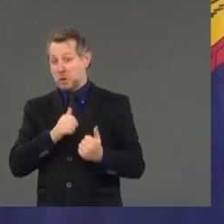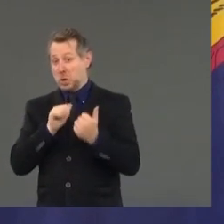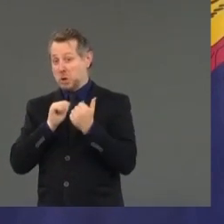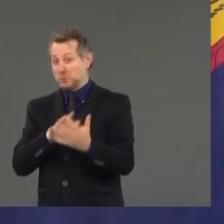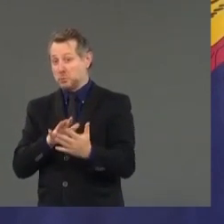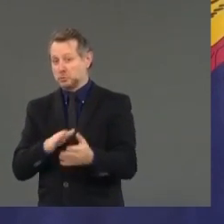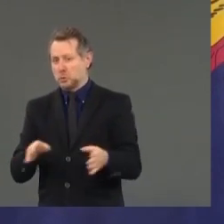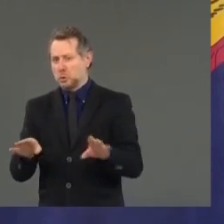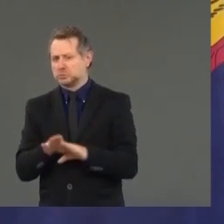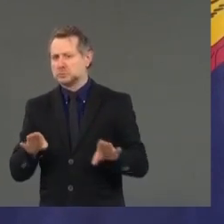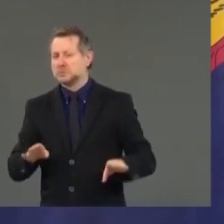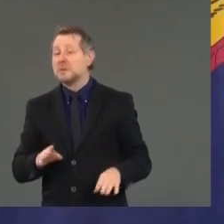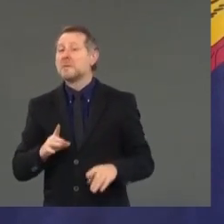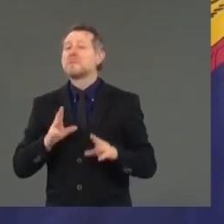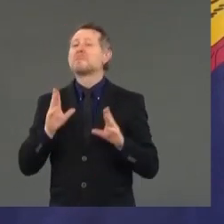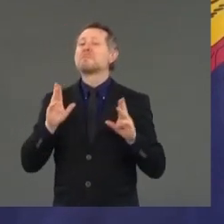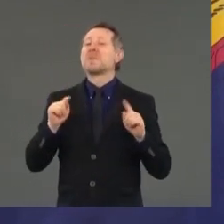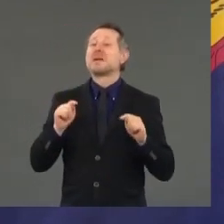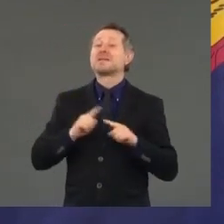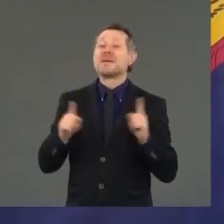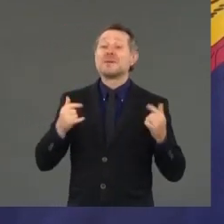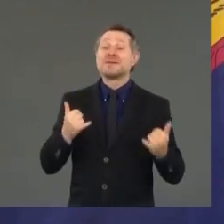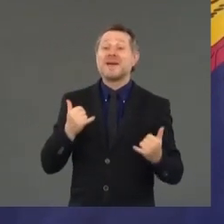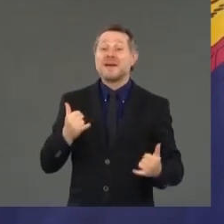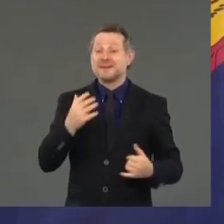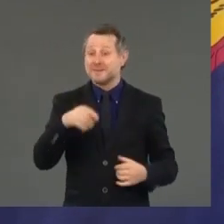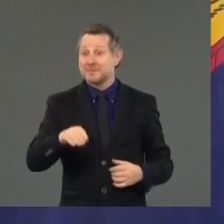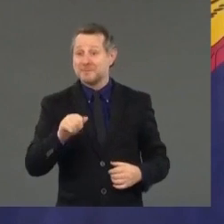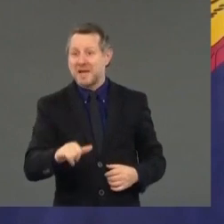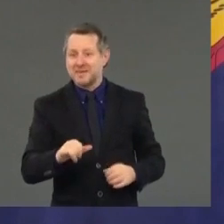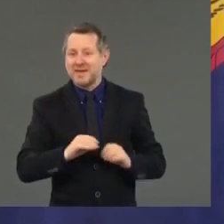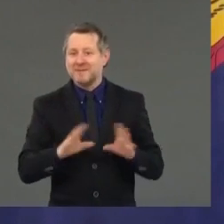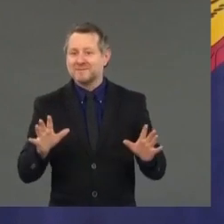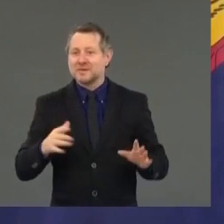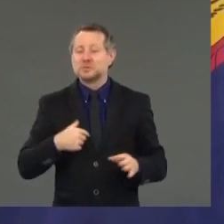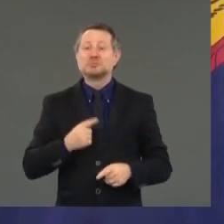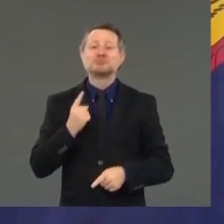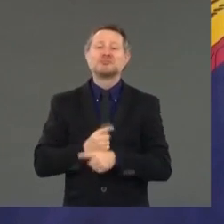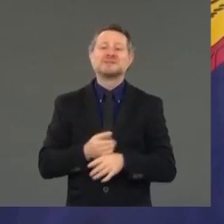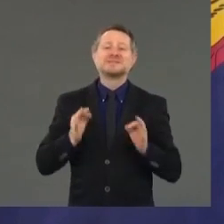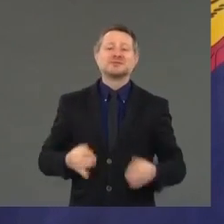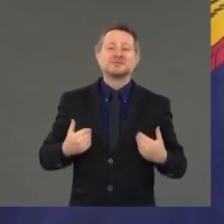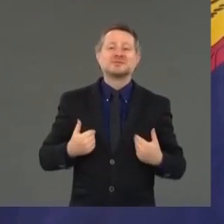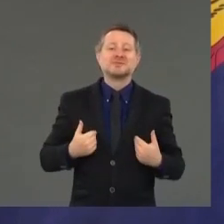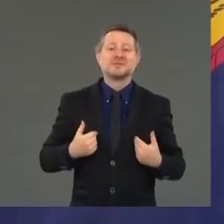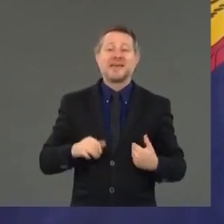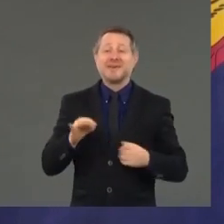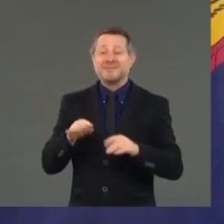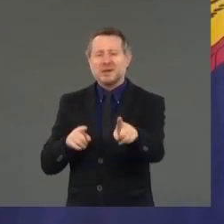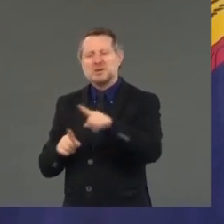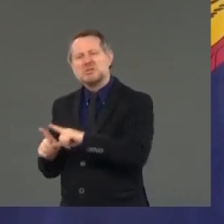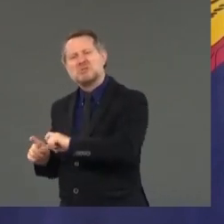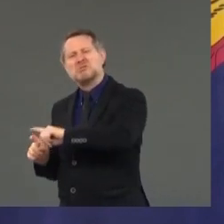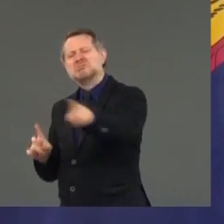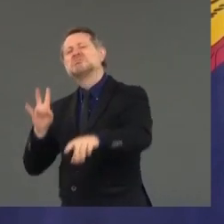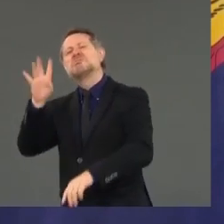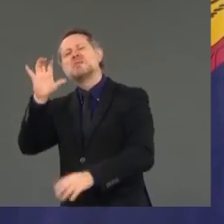OF THEM WOULD HAVE DISAGREED WITH WHAT I WAS DOING.